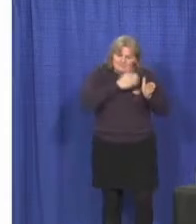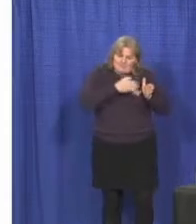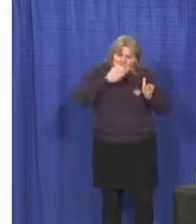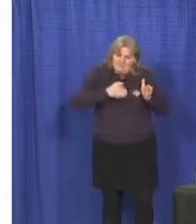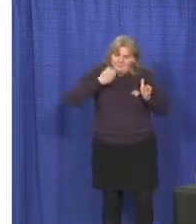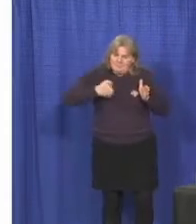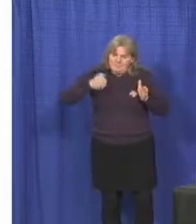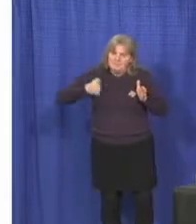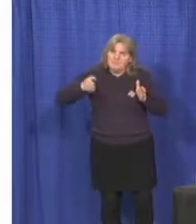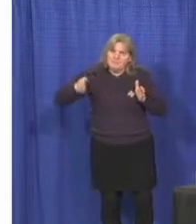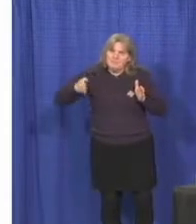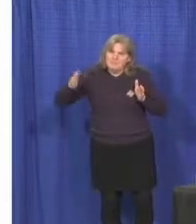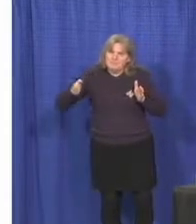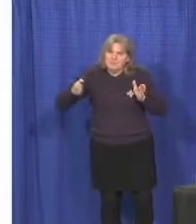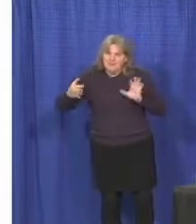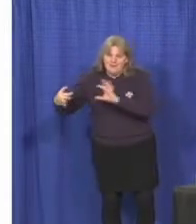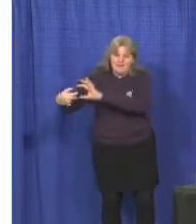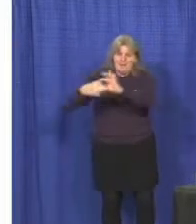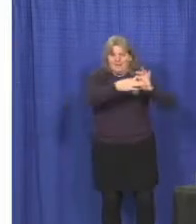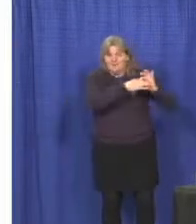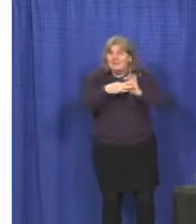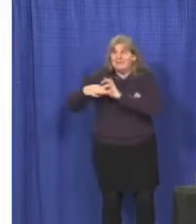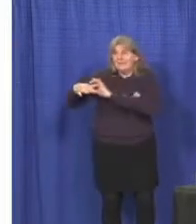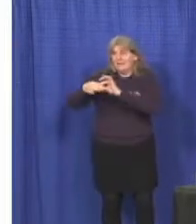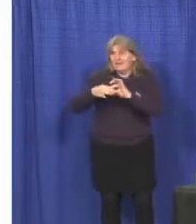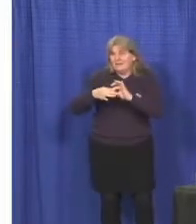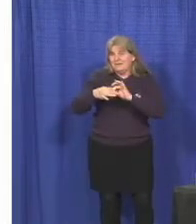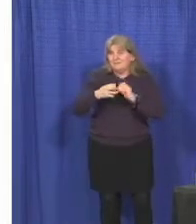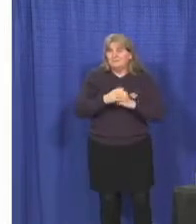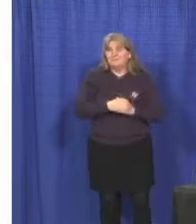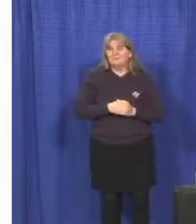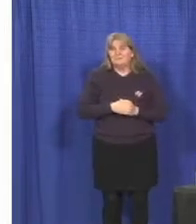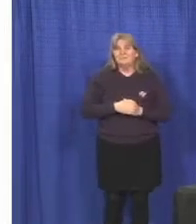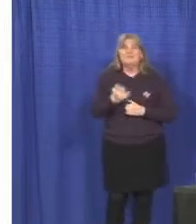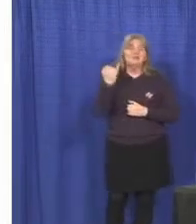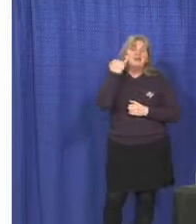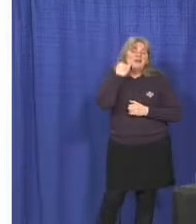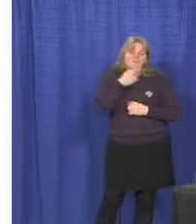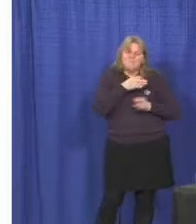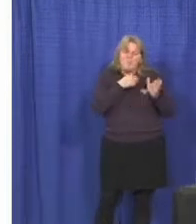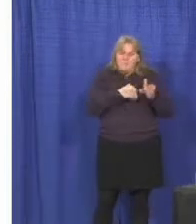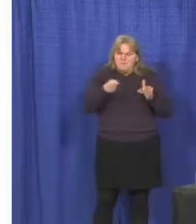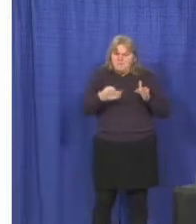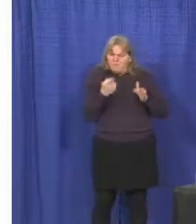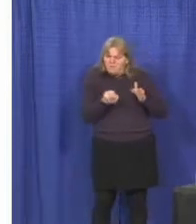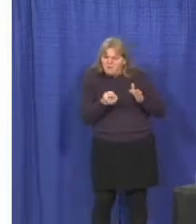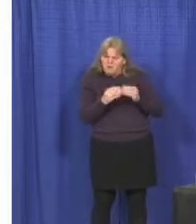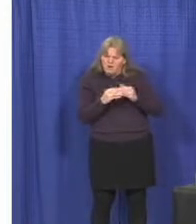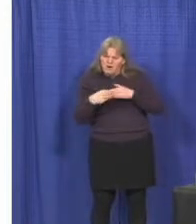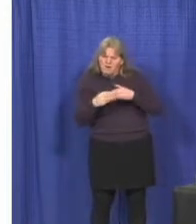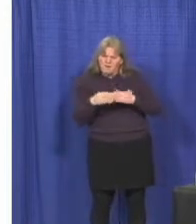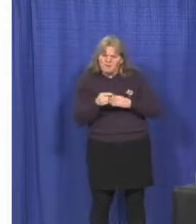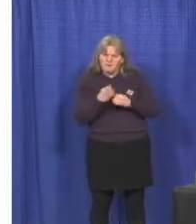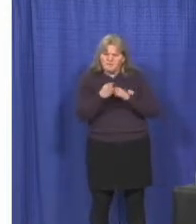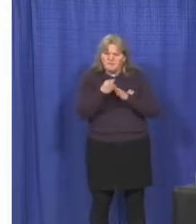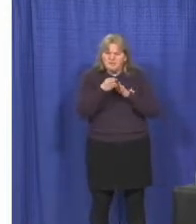public health measures work. Once BEC certain restrictions we